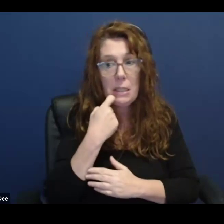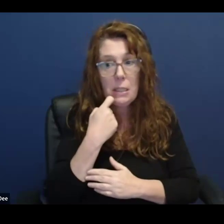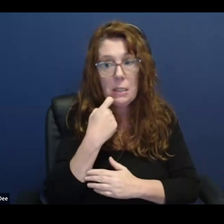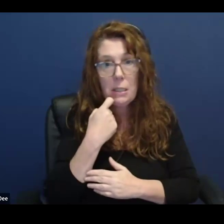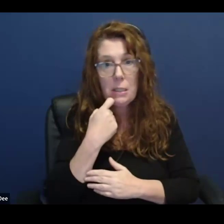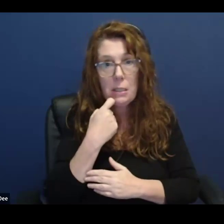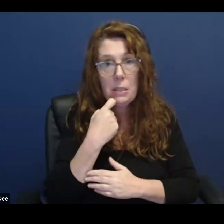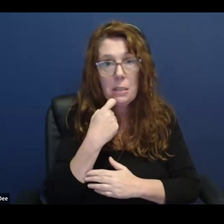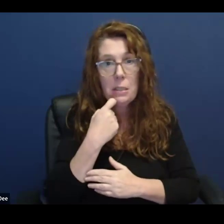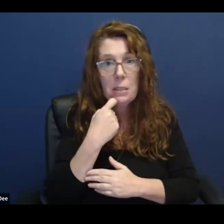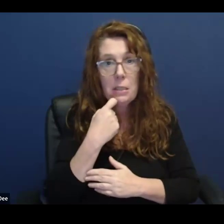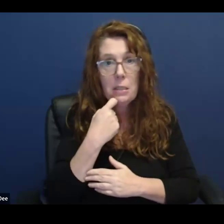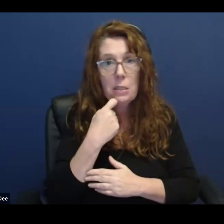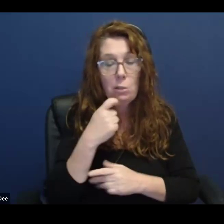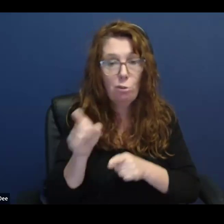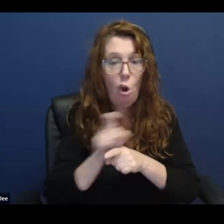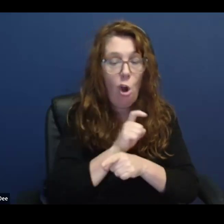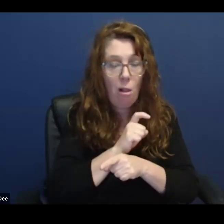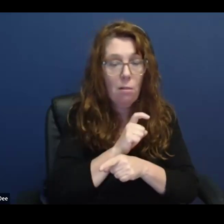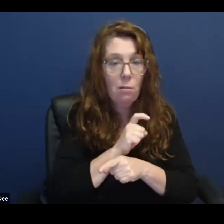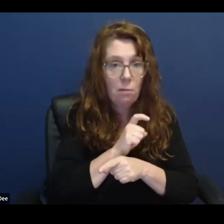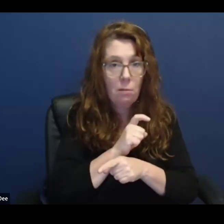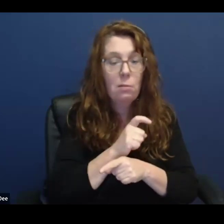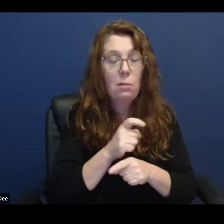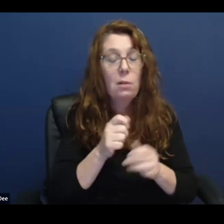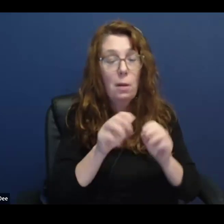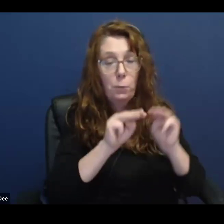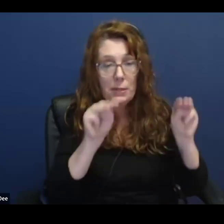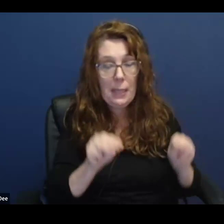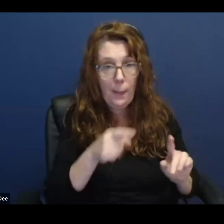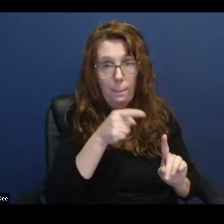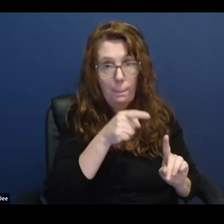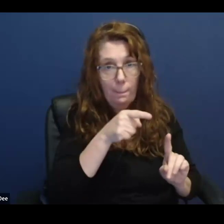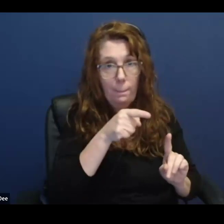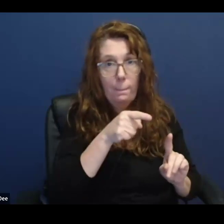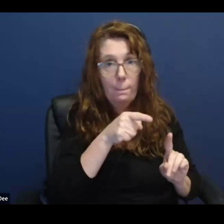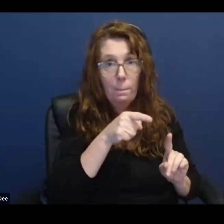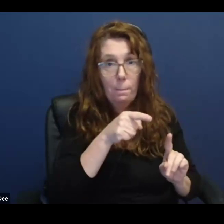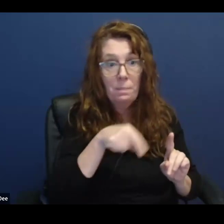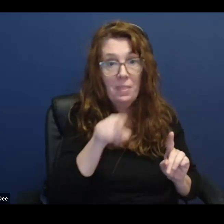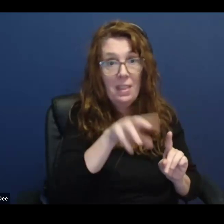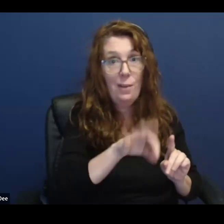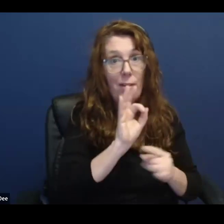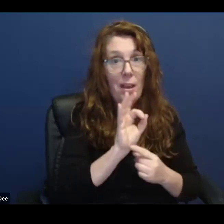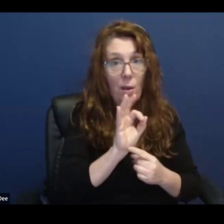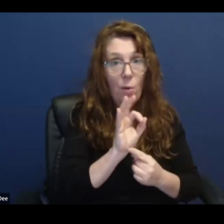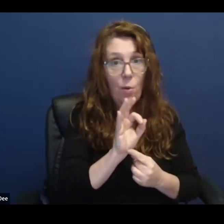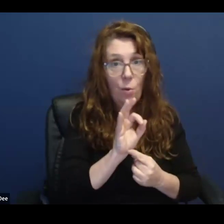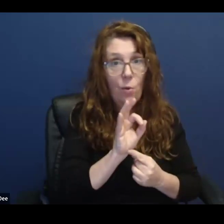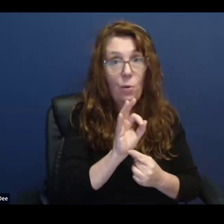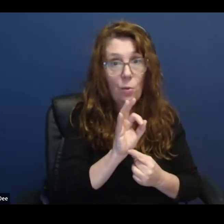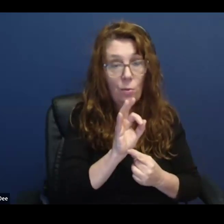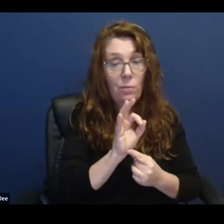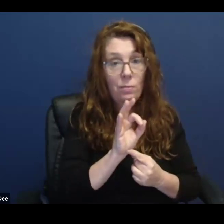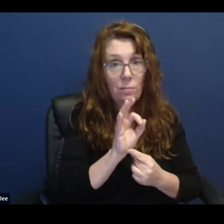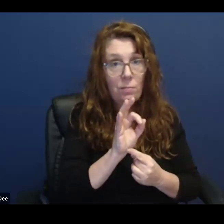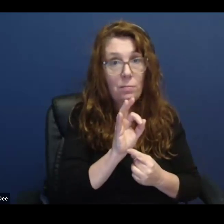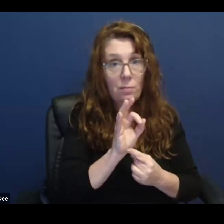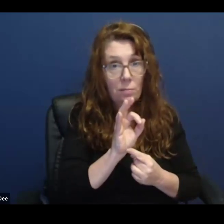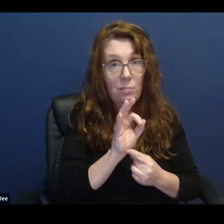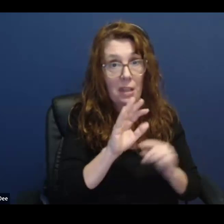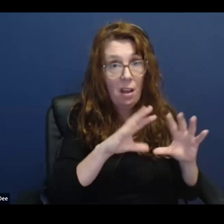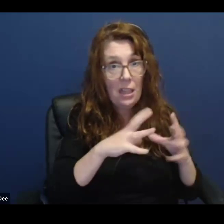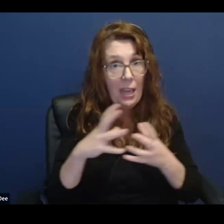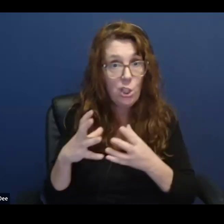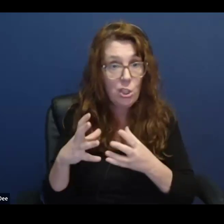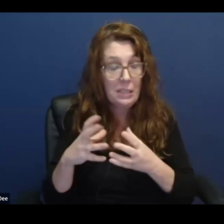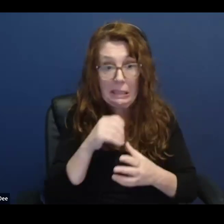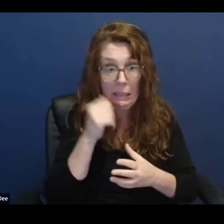call that I had um with the museum who found that it had collections that it didn't realize it had.